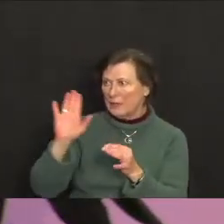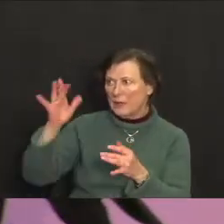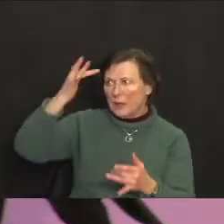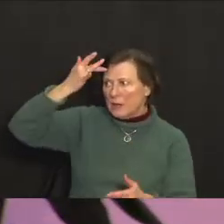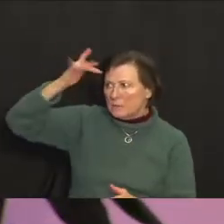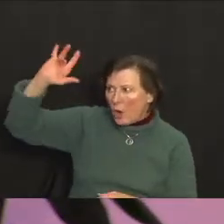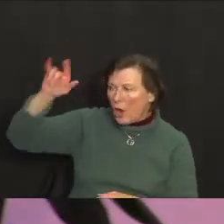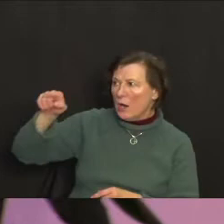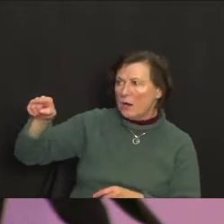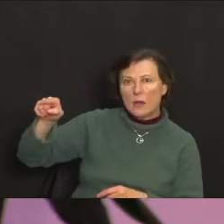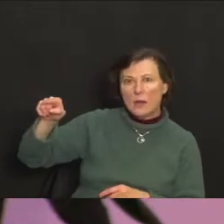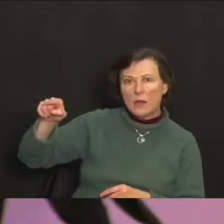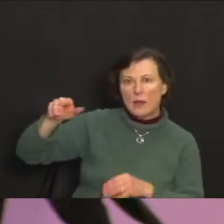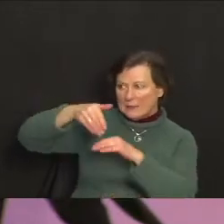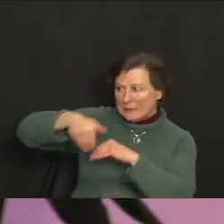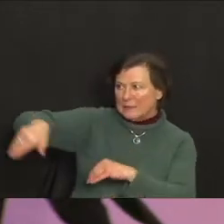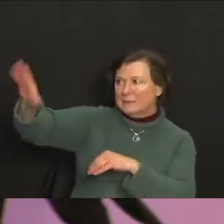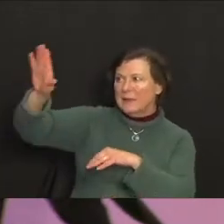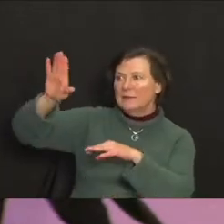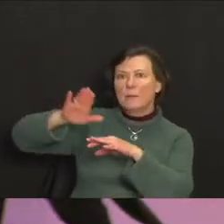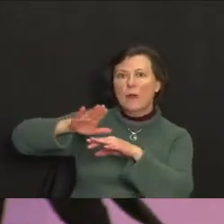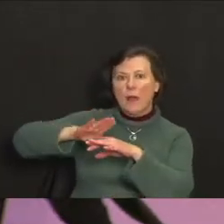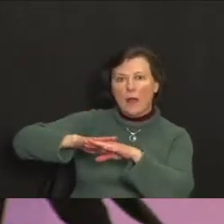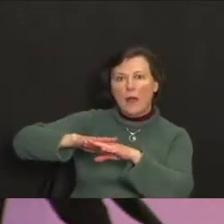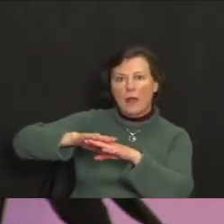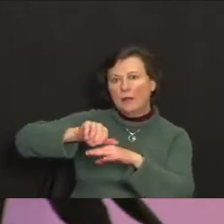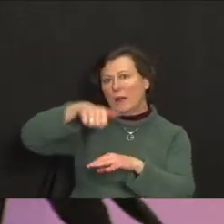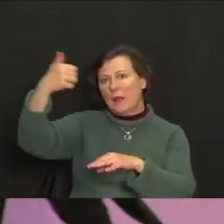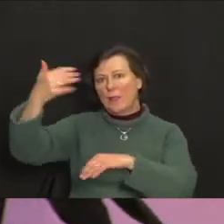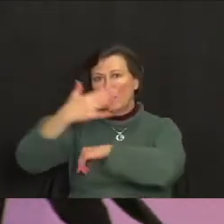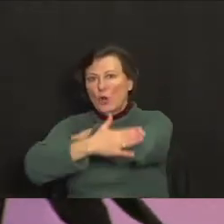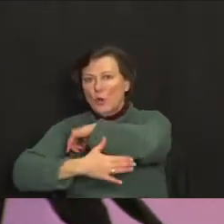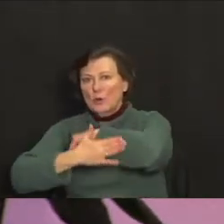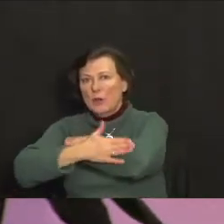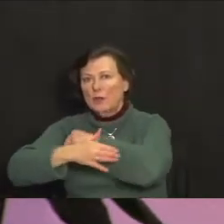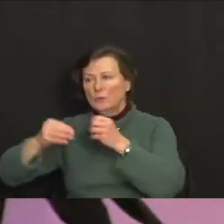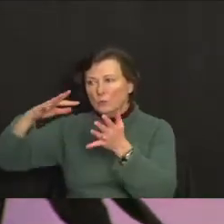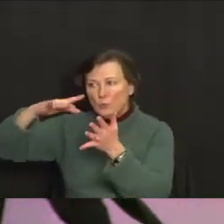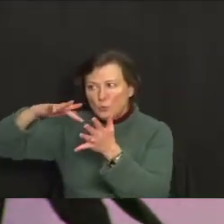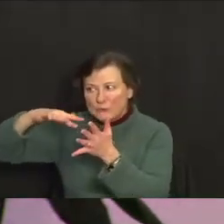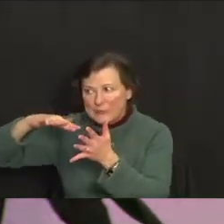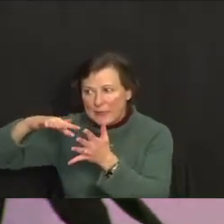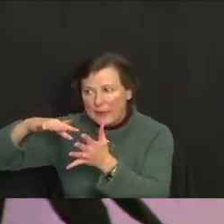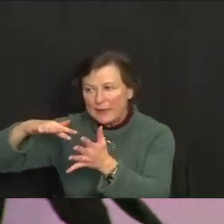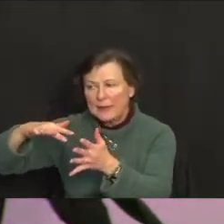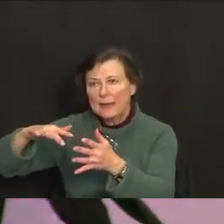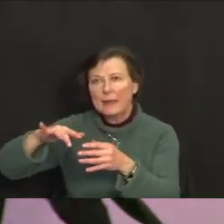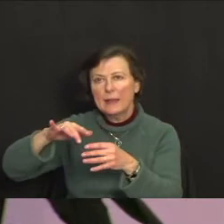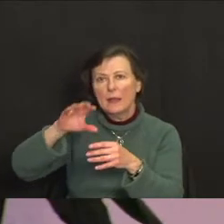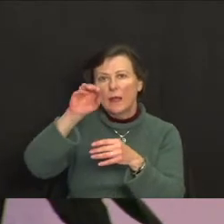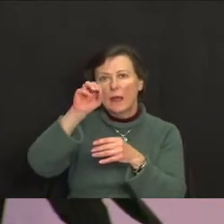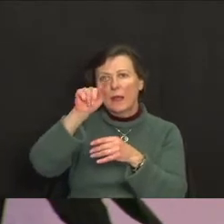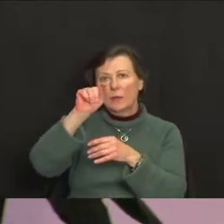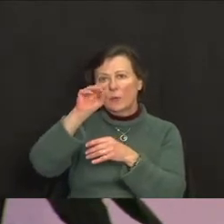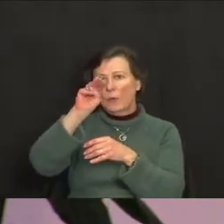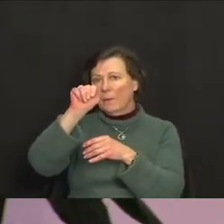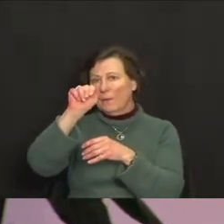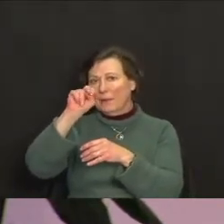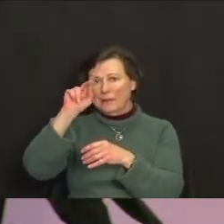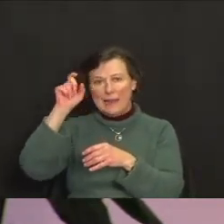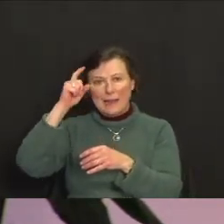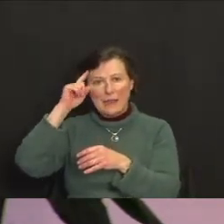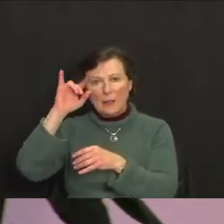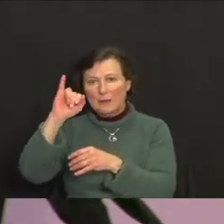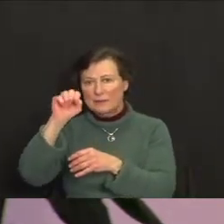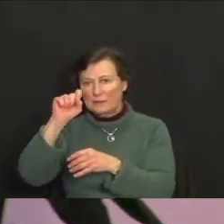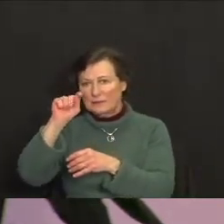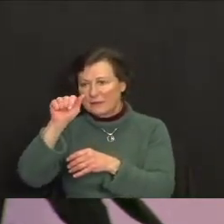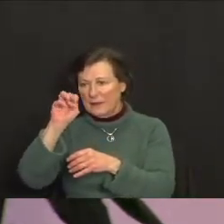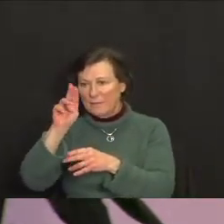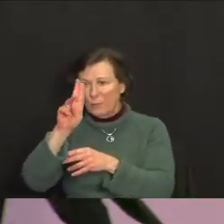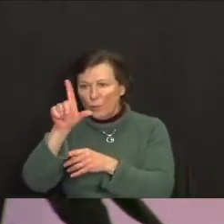him abroad on his dime to study in such places as the Ottoman capital Istanbul to Italy, North Africa,